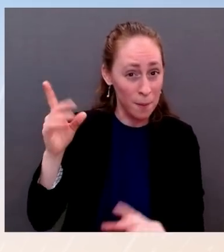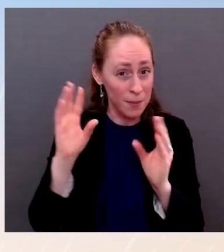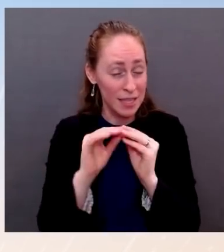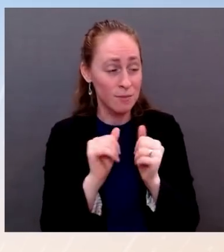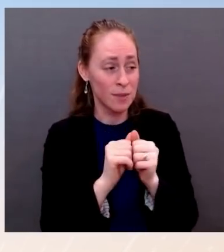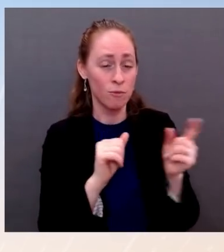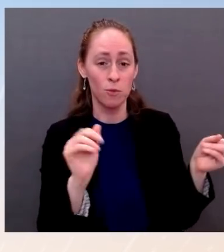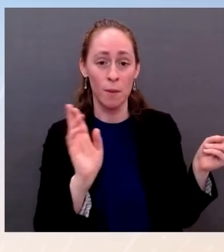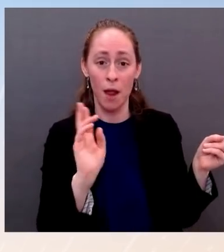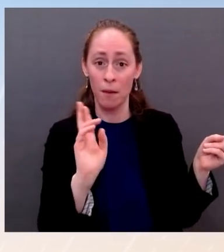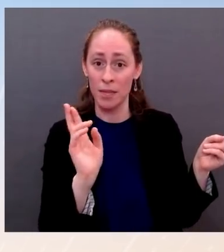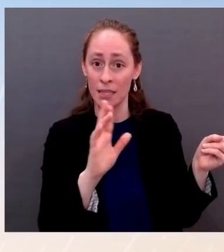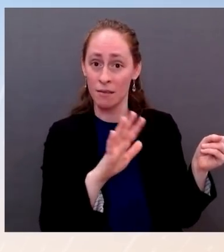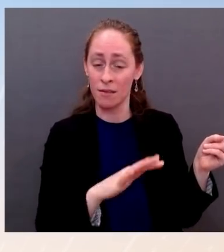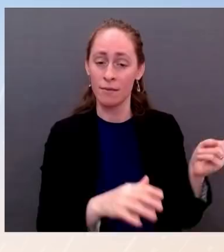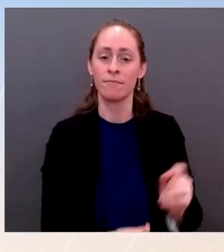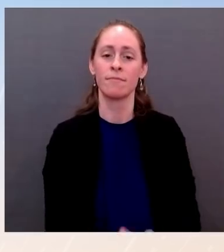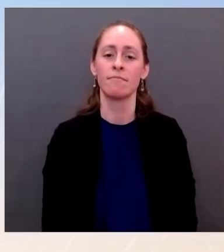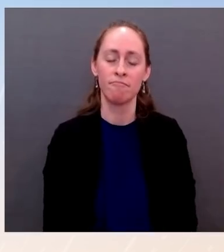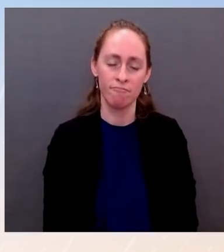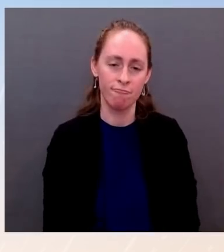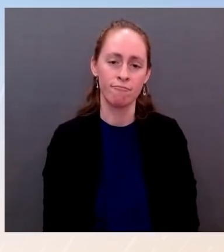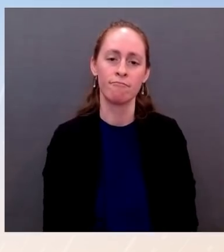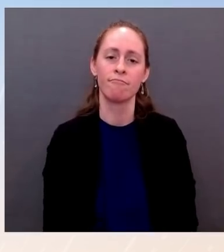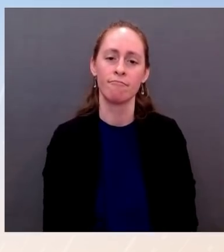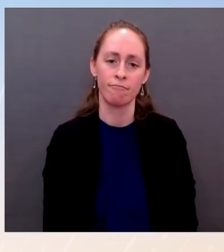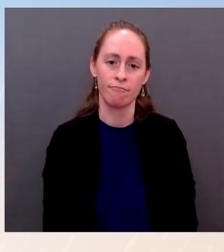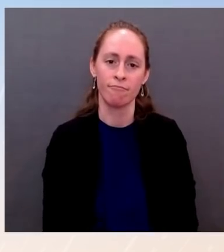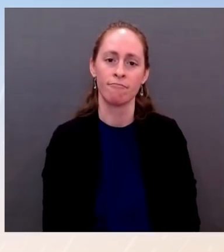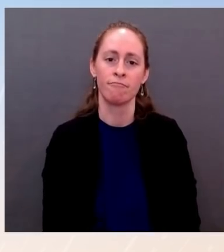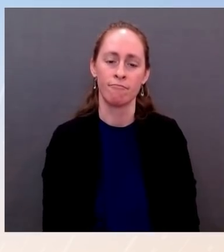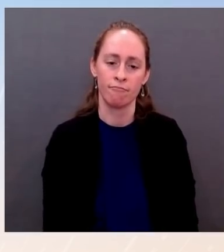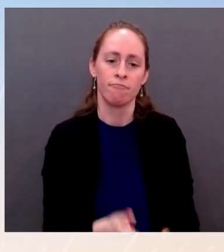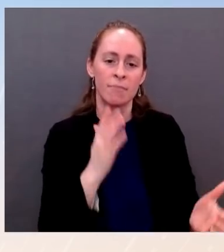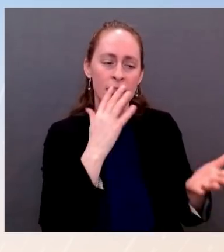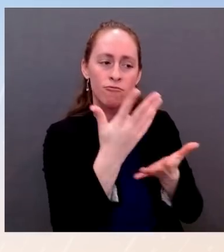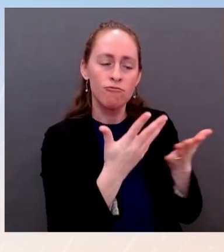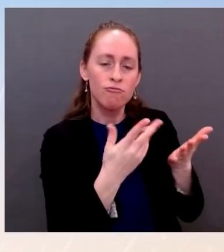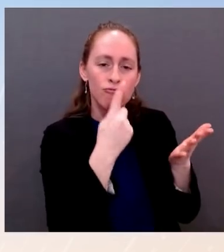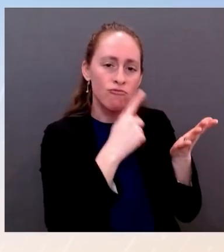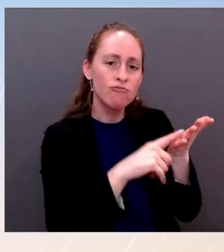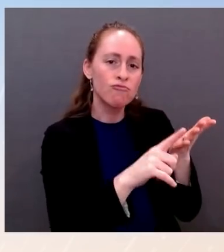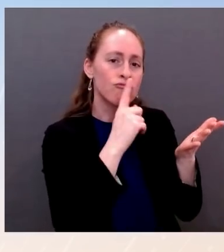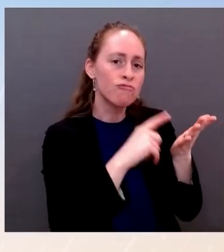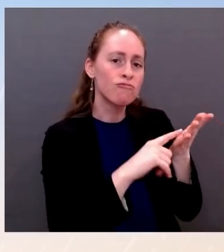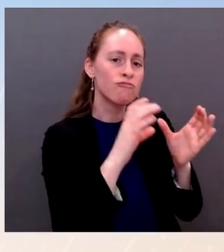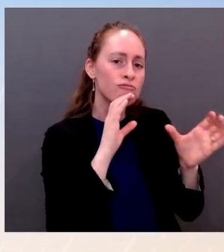That will continue into next week. But I don't have anything to preview for you at this point in time. Go ahead. The Press: Thanks, Jen.